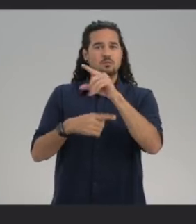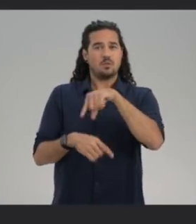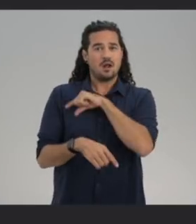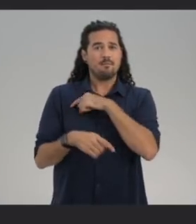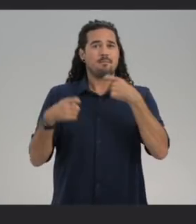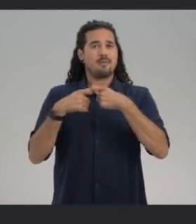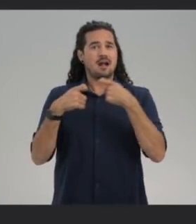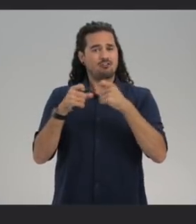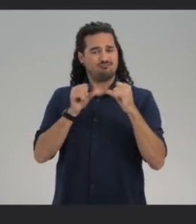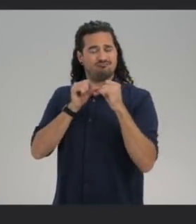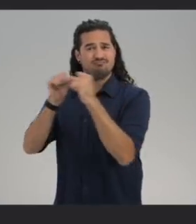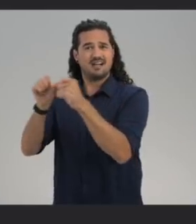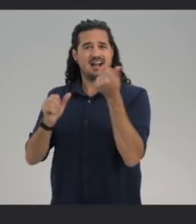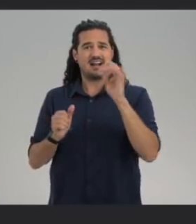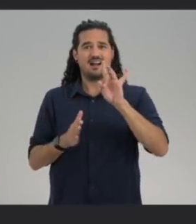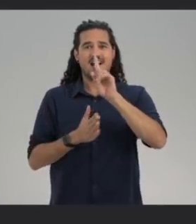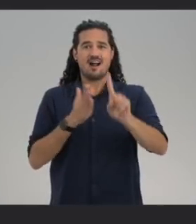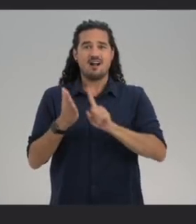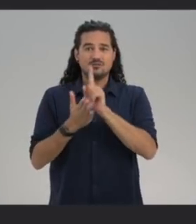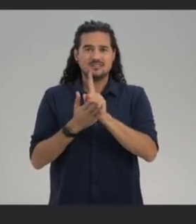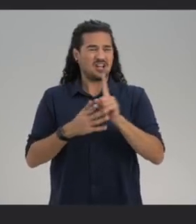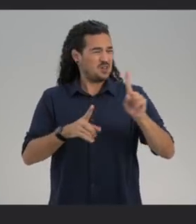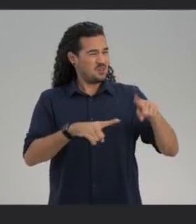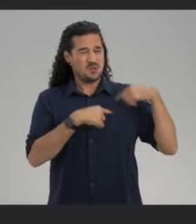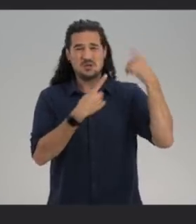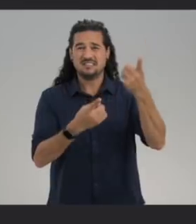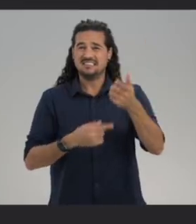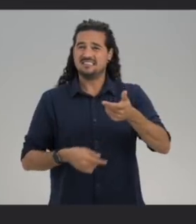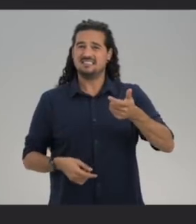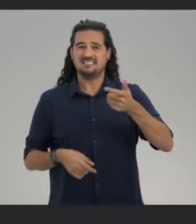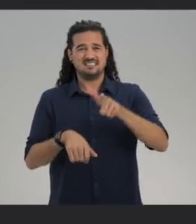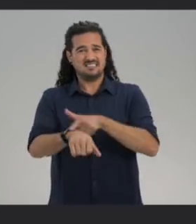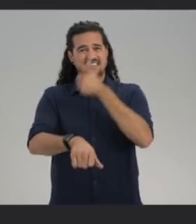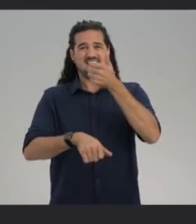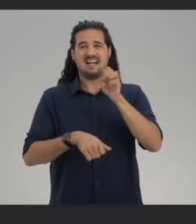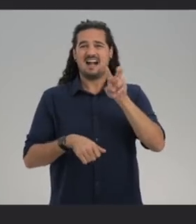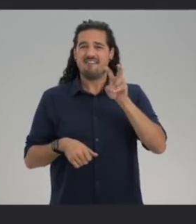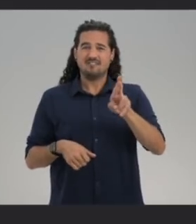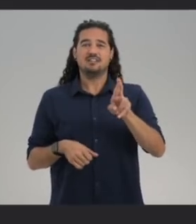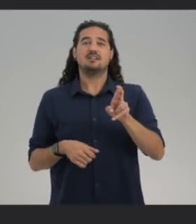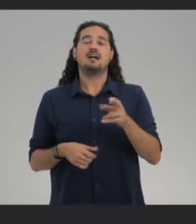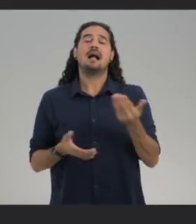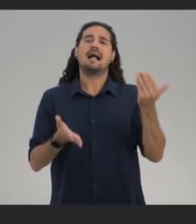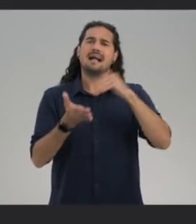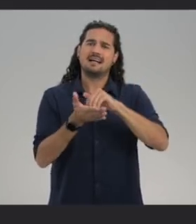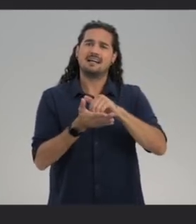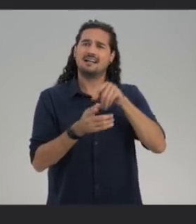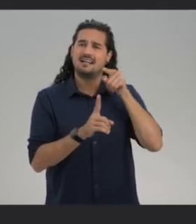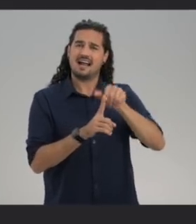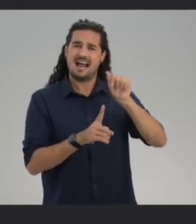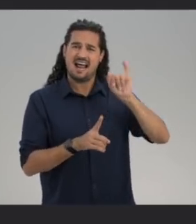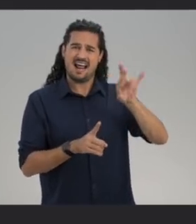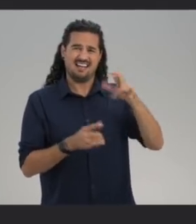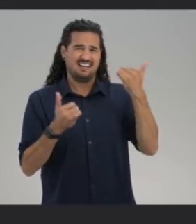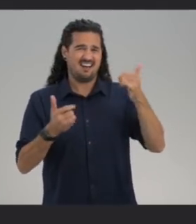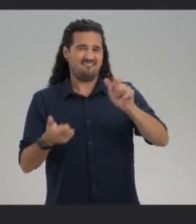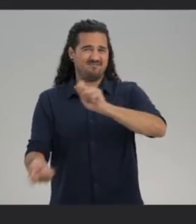up to 18 hours, the longest ever in a MacBook Air. So once again, MacBook Air completely redefines